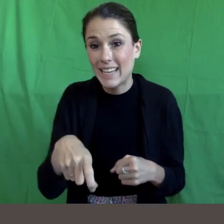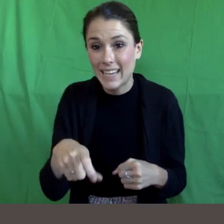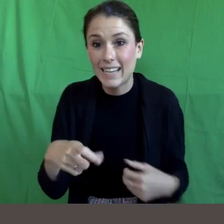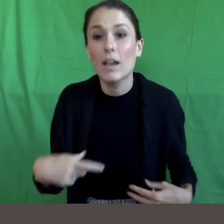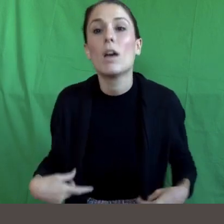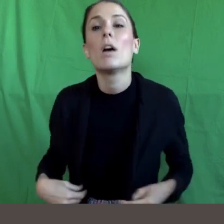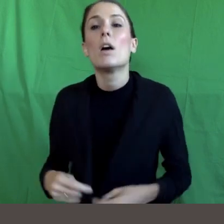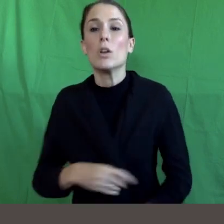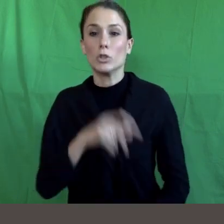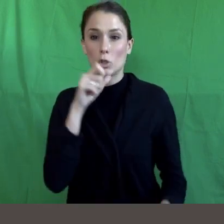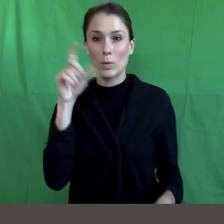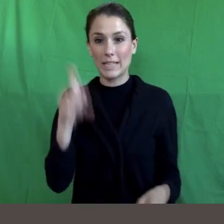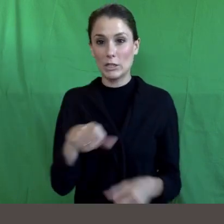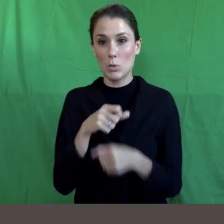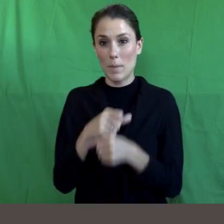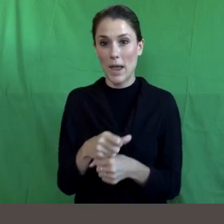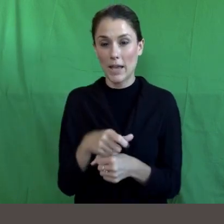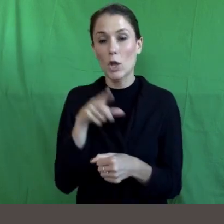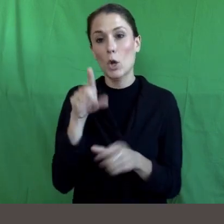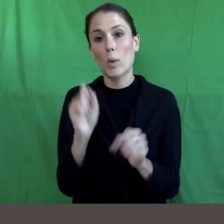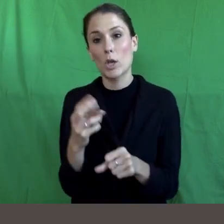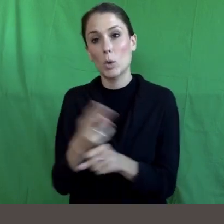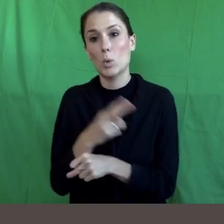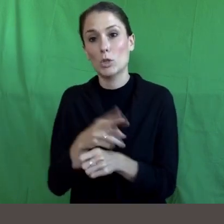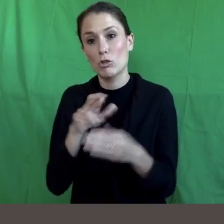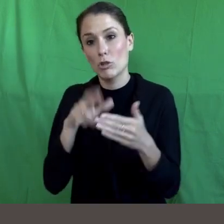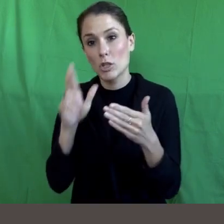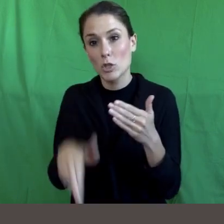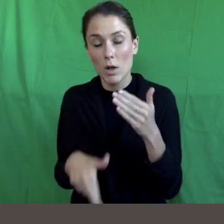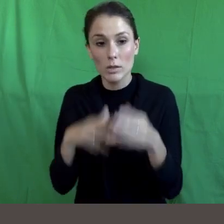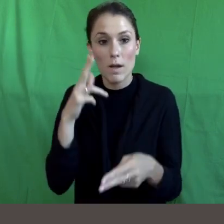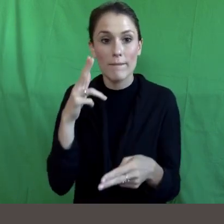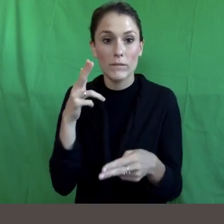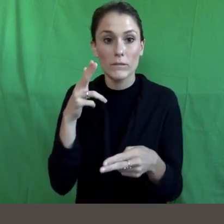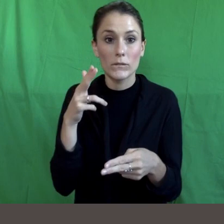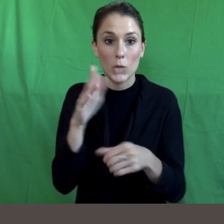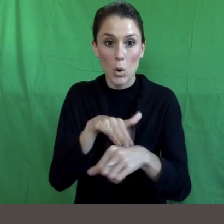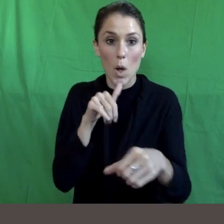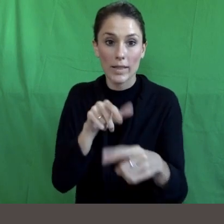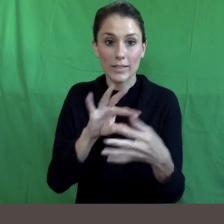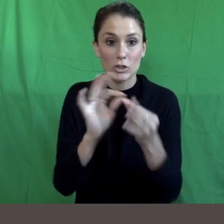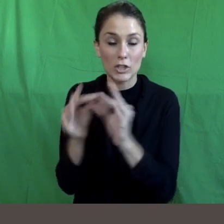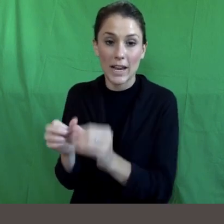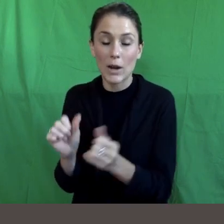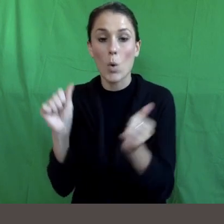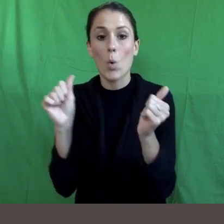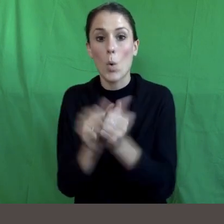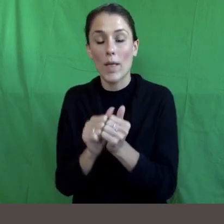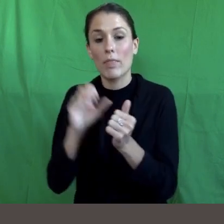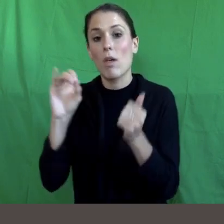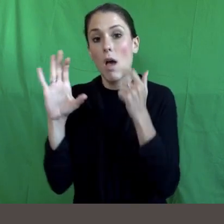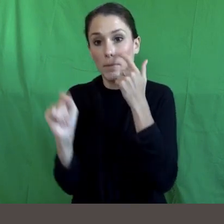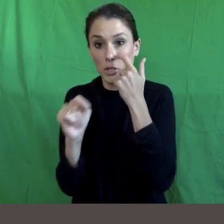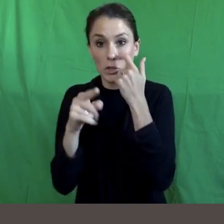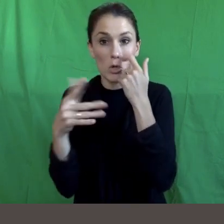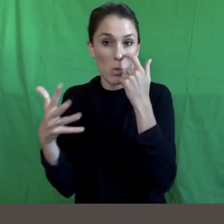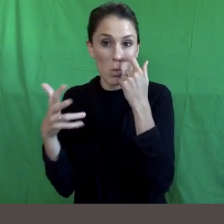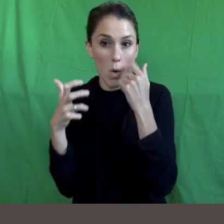If you don't actually need that function, no need to create it. You can just use the result of calling chain directly with the generator objects that you